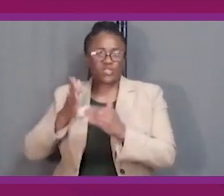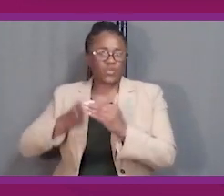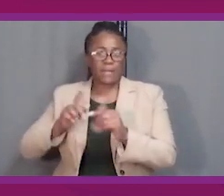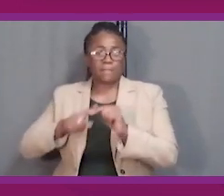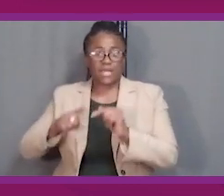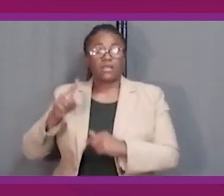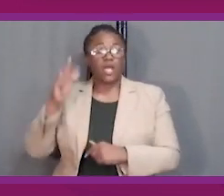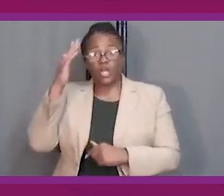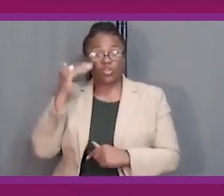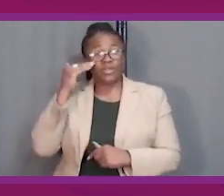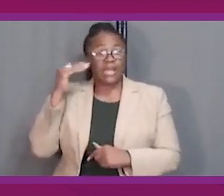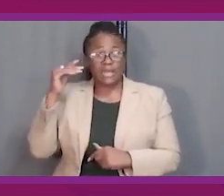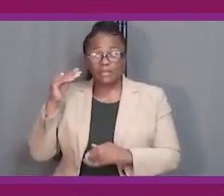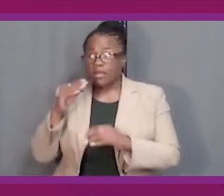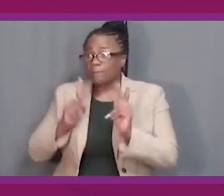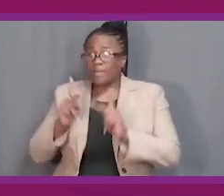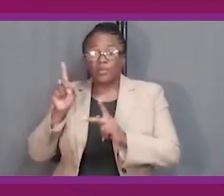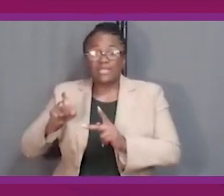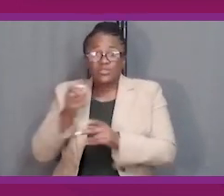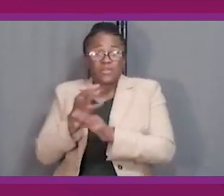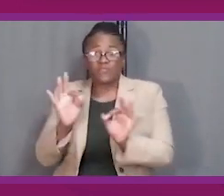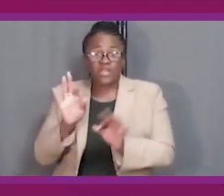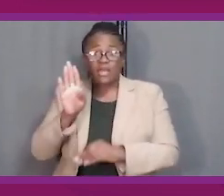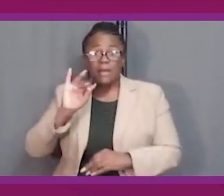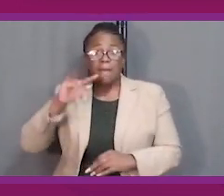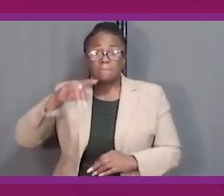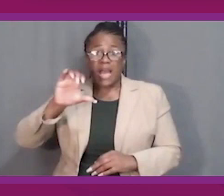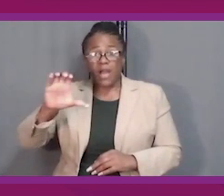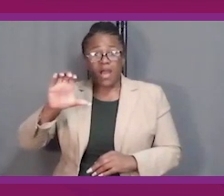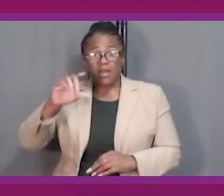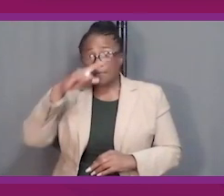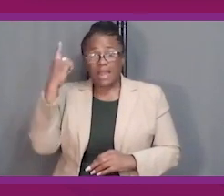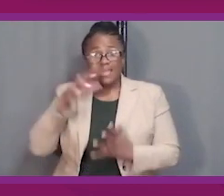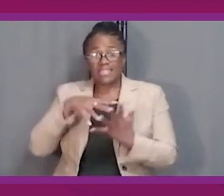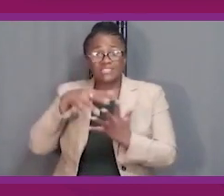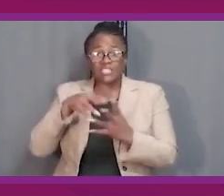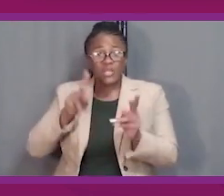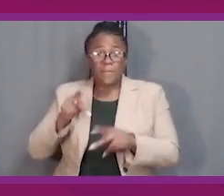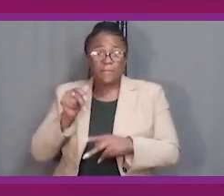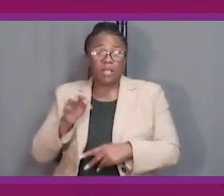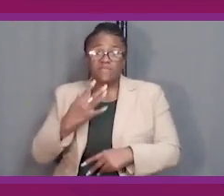color to be free and to have liberation. I also need queer and trans folks to have that, survivors